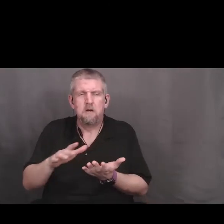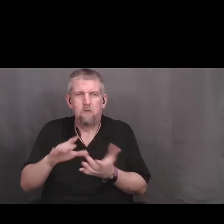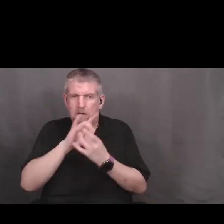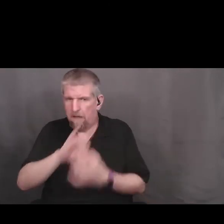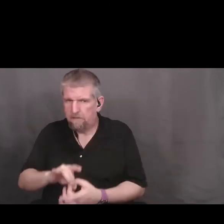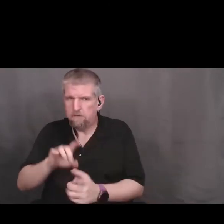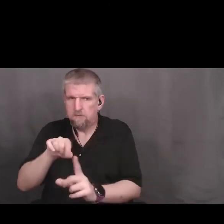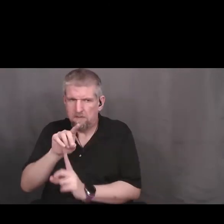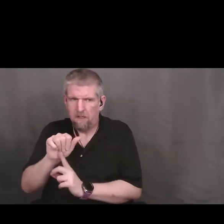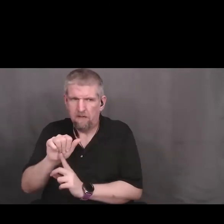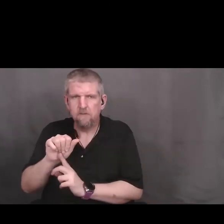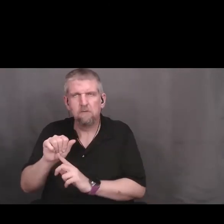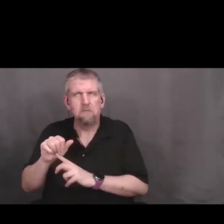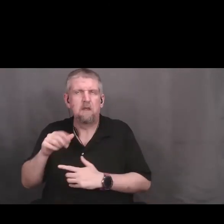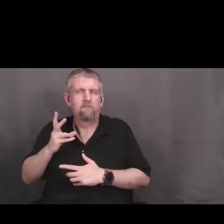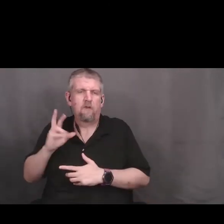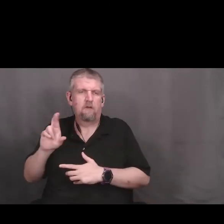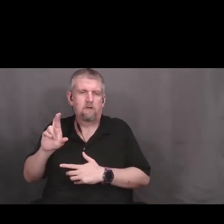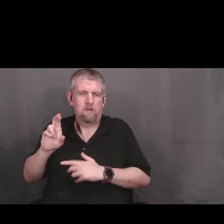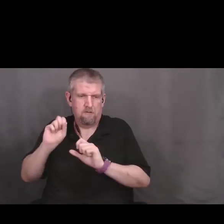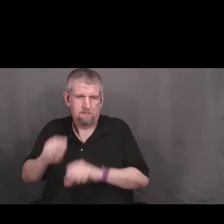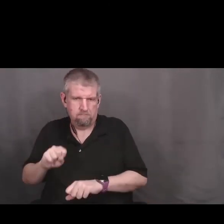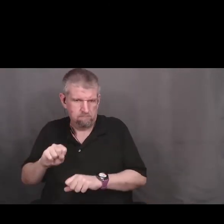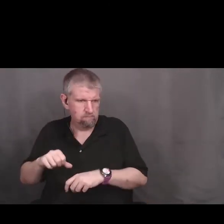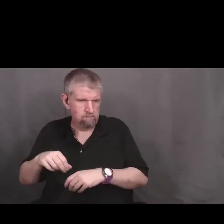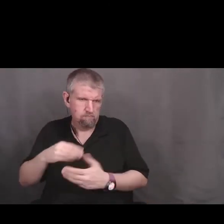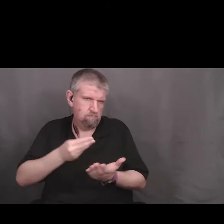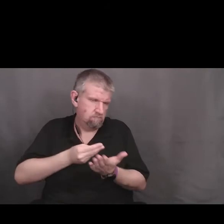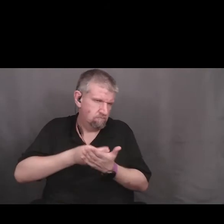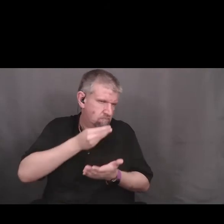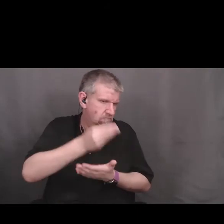so, the program has the ability to purchase assessments